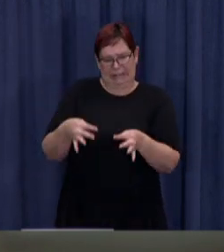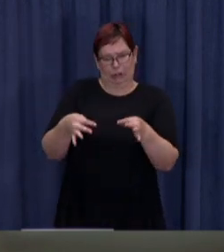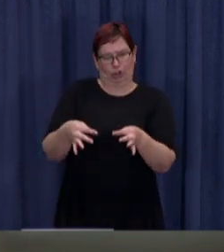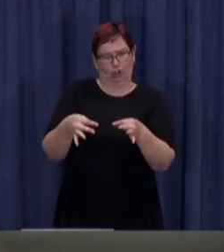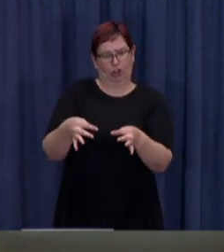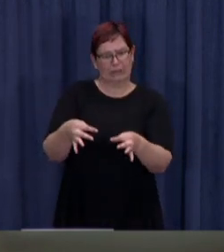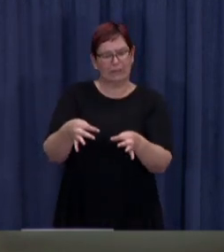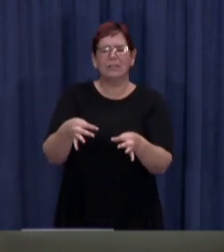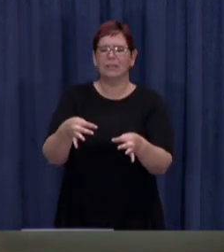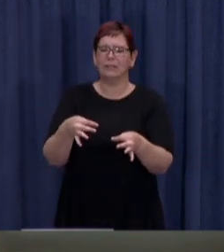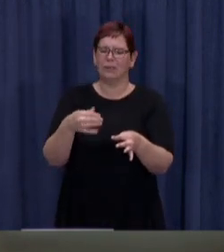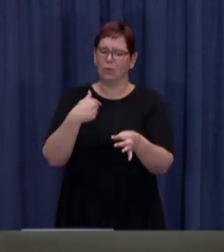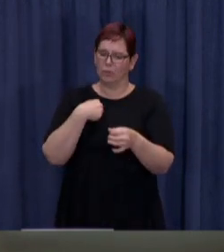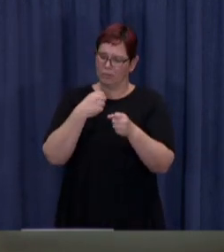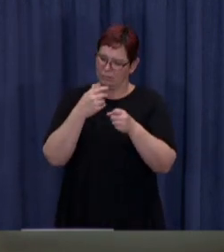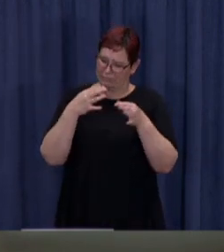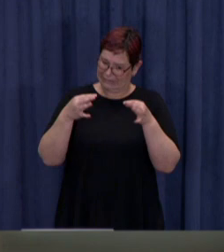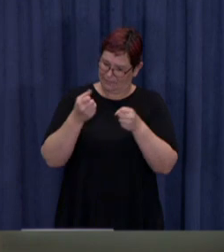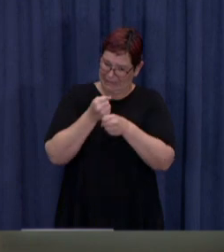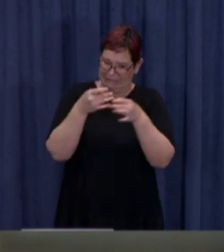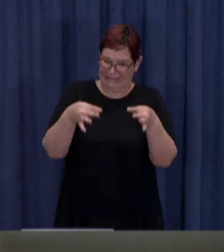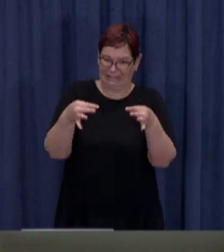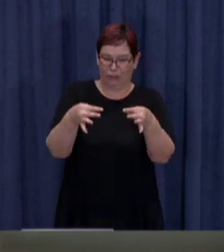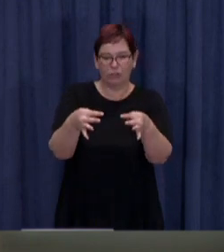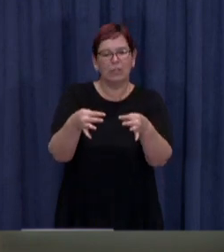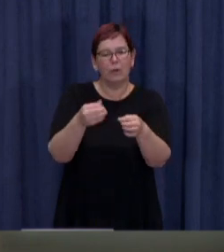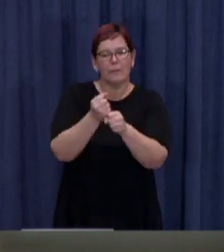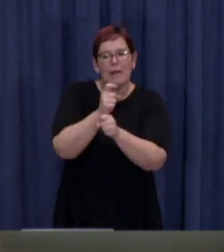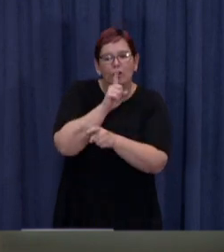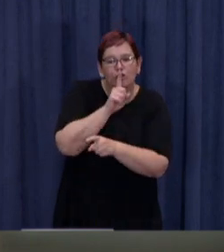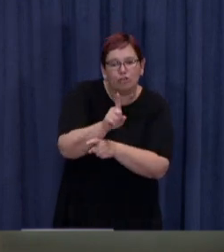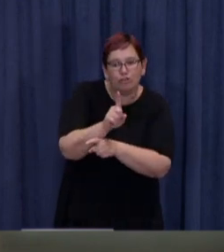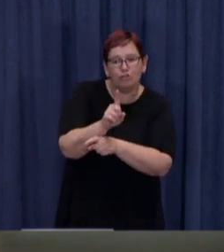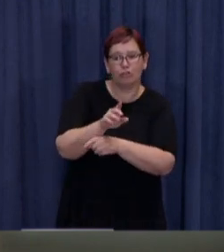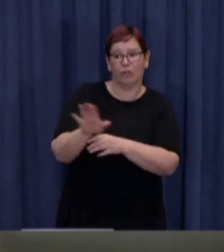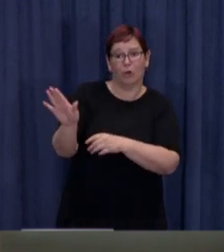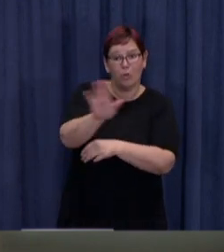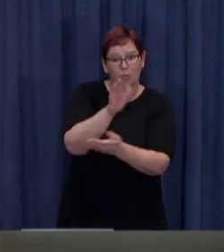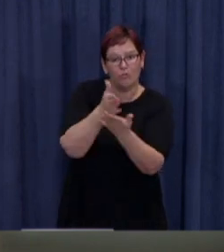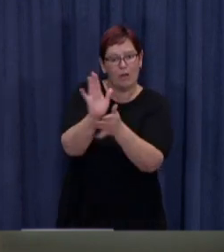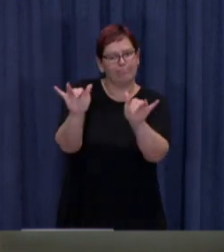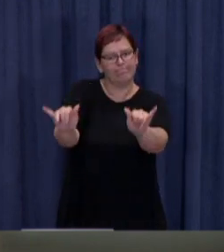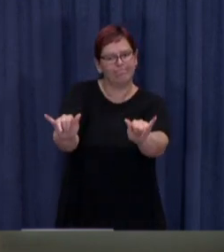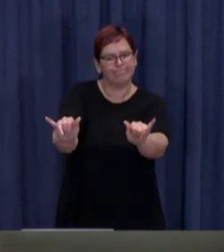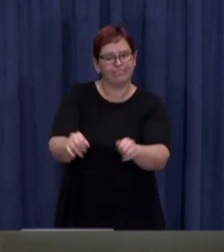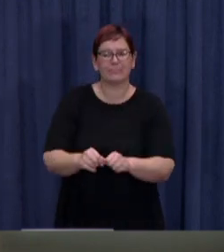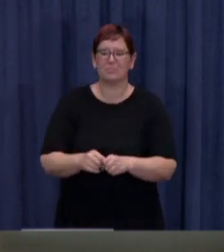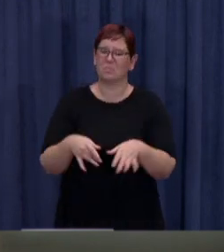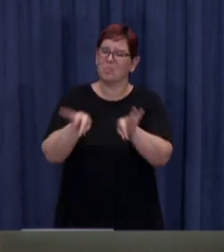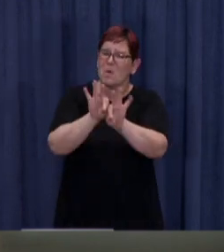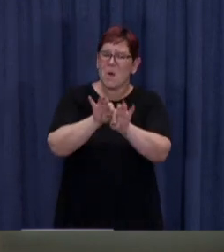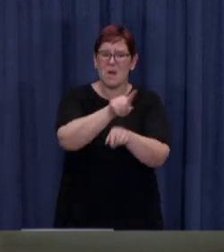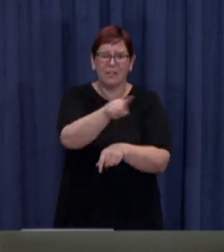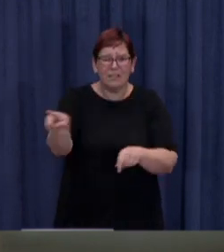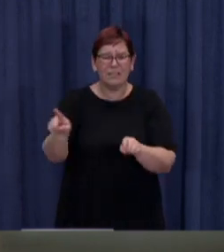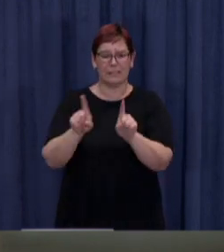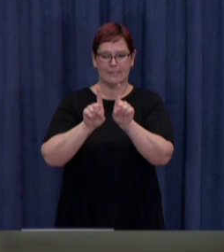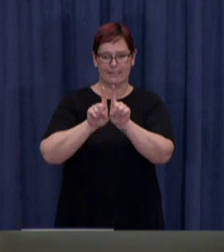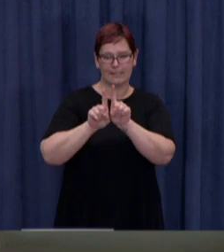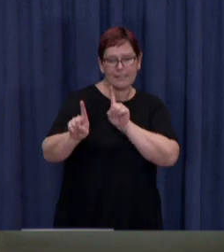rights to have to distance yourself from you know five meters from somebody else it affect your rights to not be able to go shopping at a given store on a given